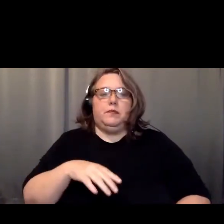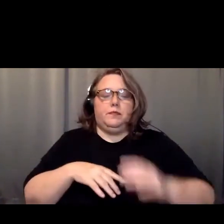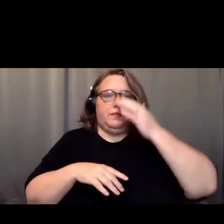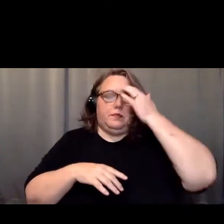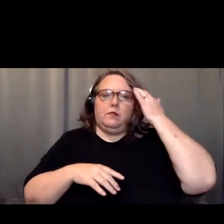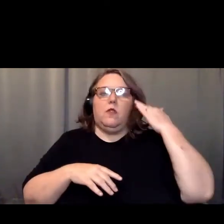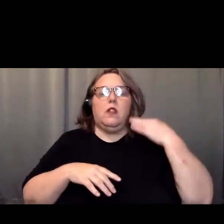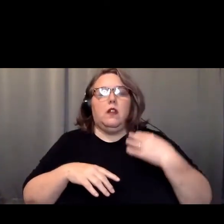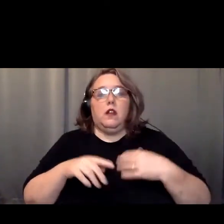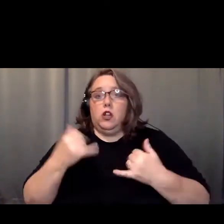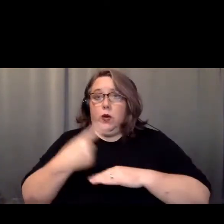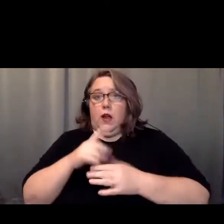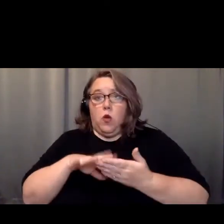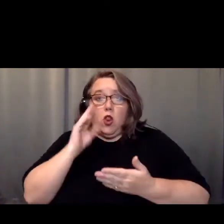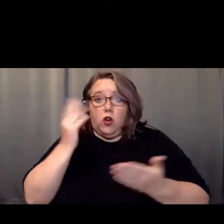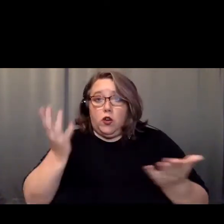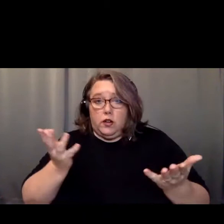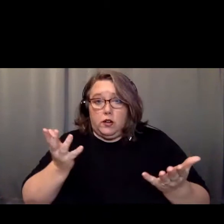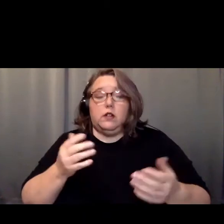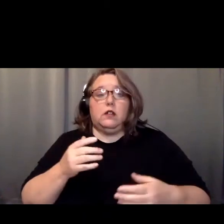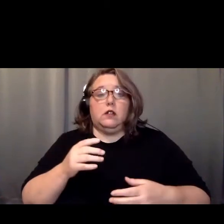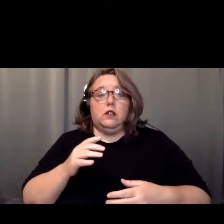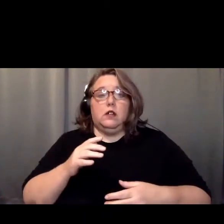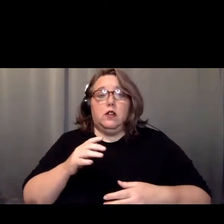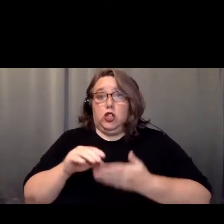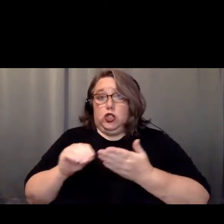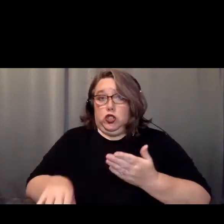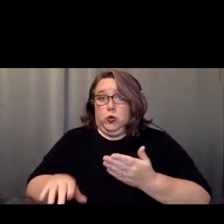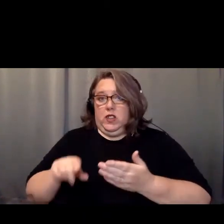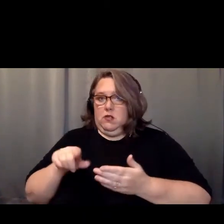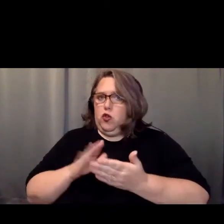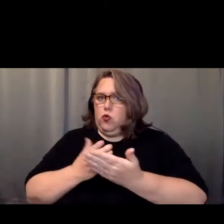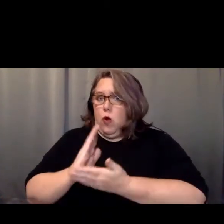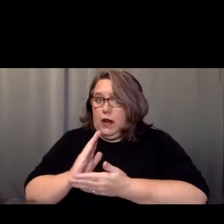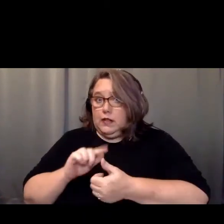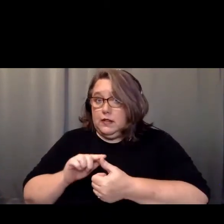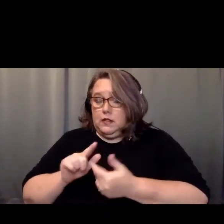Some of you, what you'll learn today is what are your rights as a student, your responsibilities,